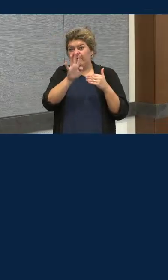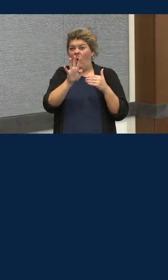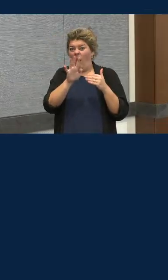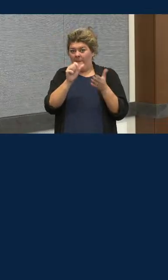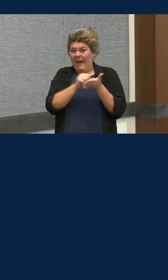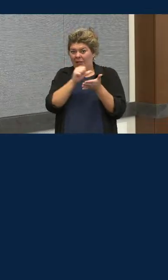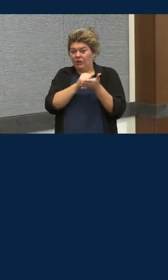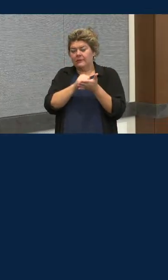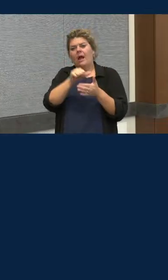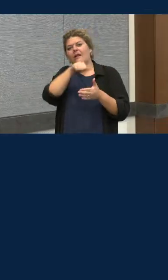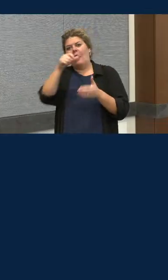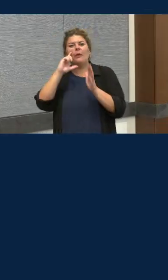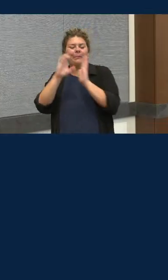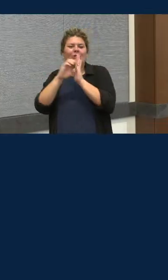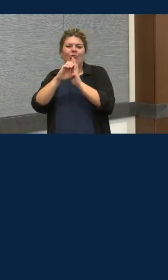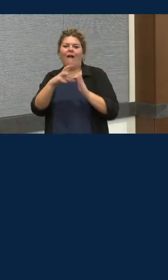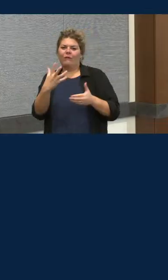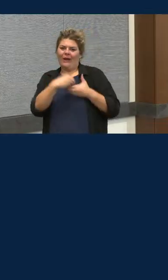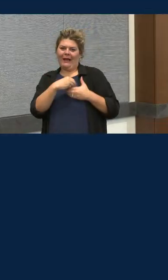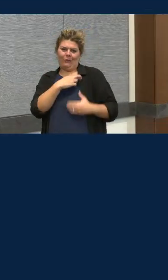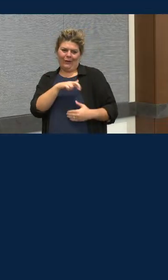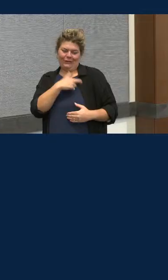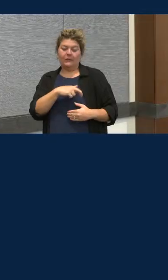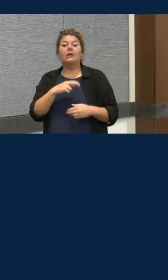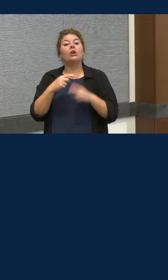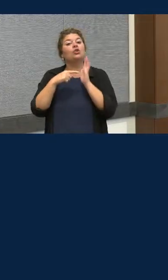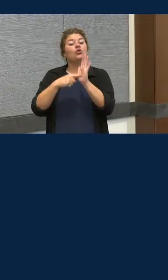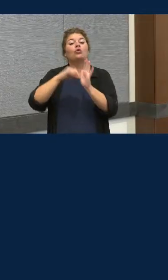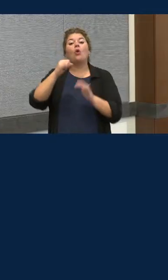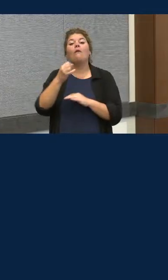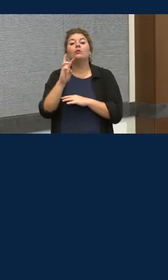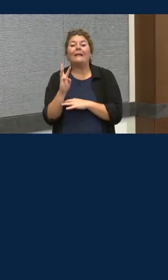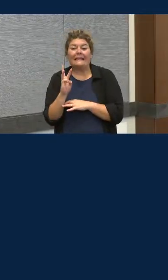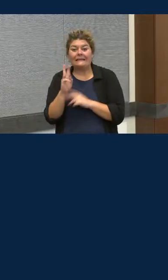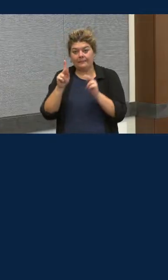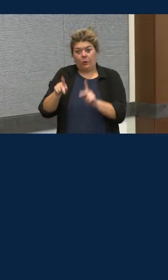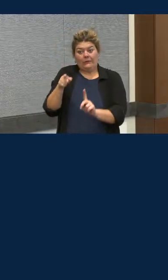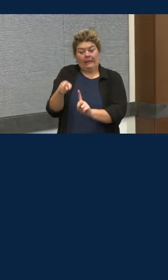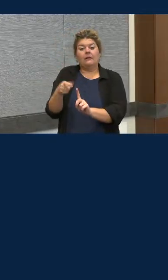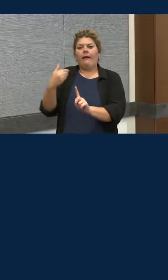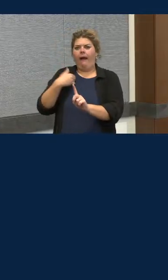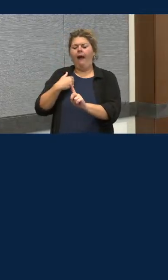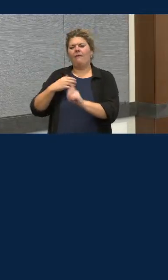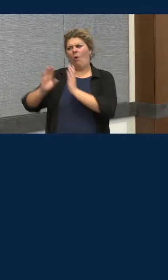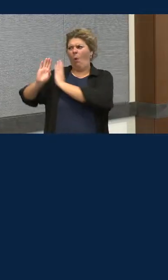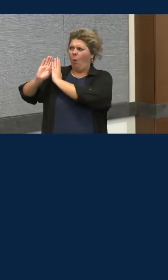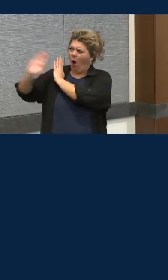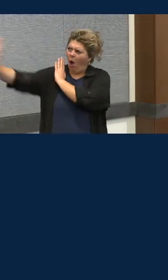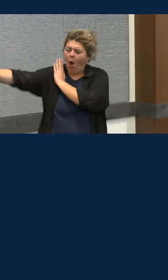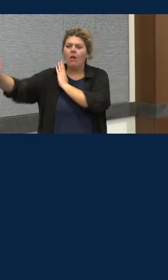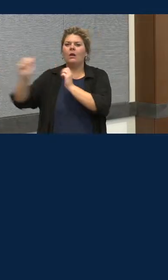shows a Jehovah's Witness standing in front of a massive wall in front of an etched cross